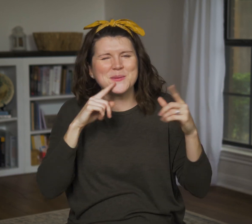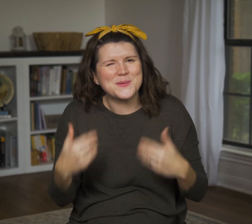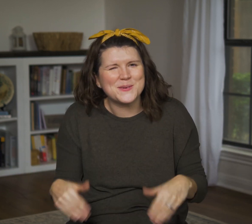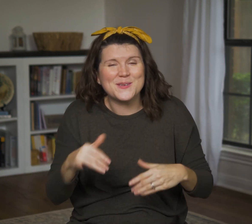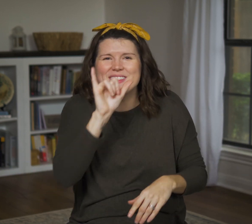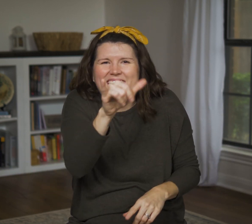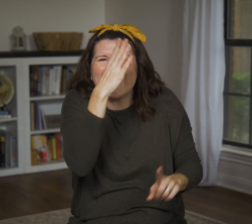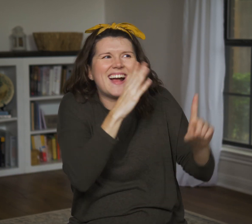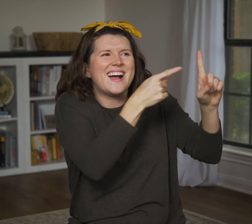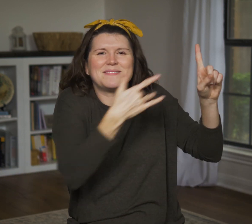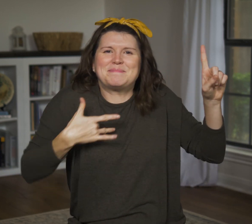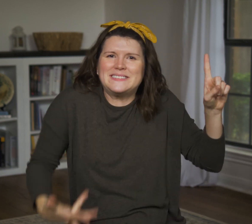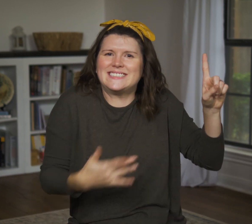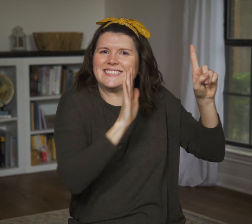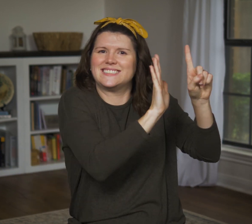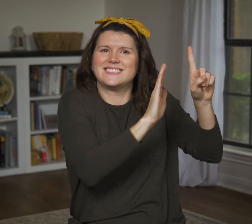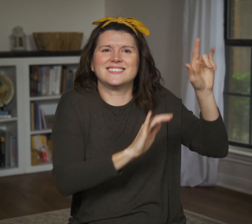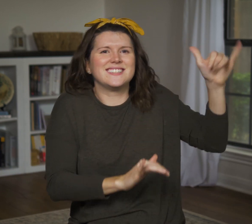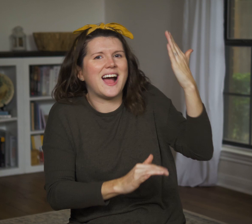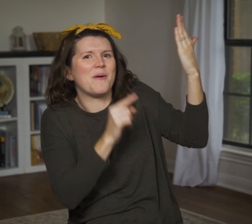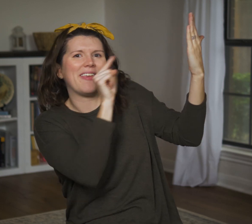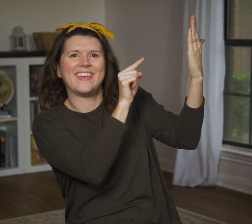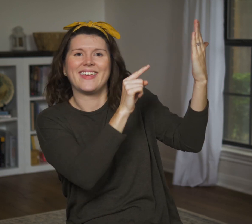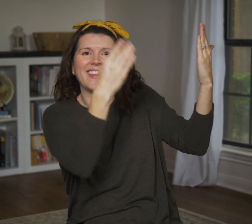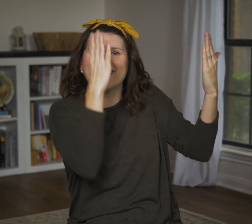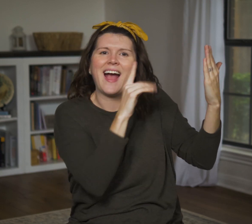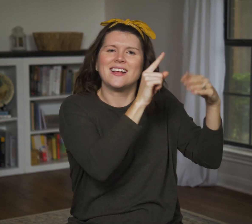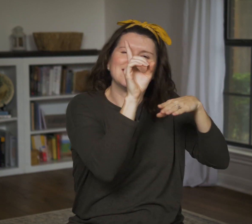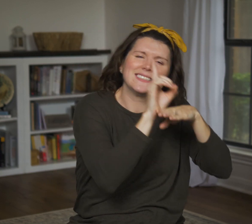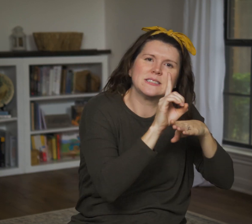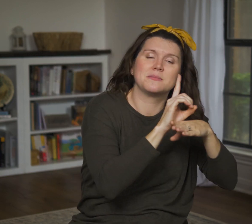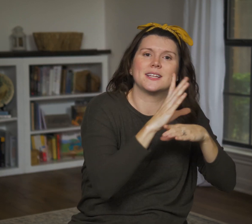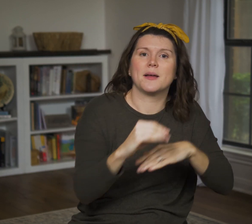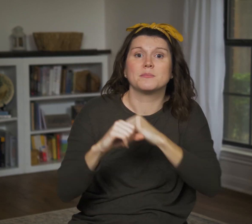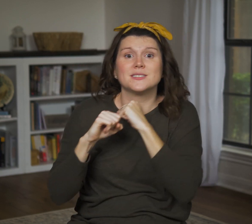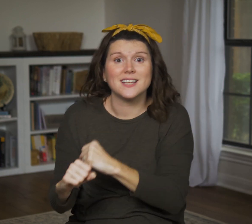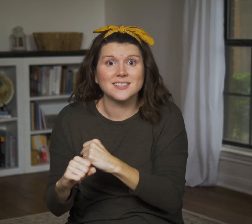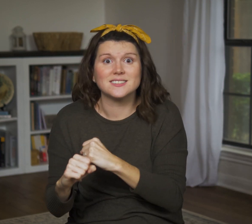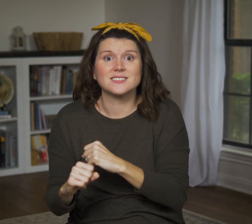That’s exactly the kind of God YHWH is a God of discipline and protection.